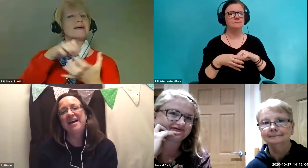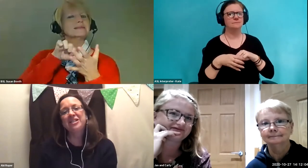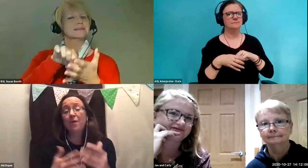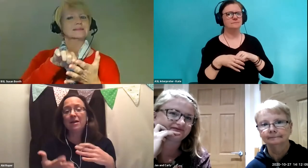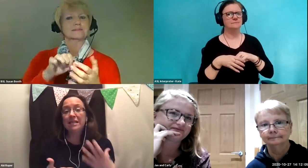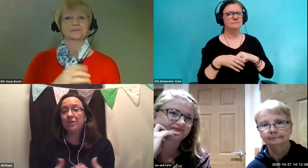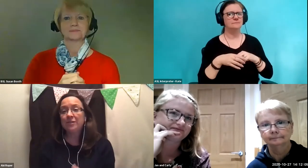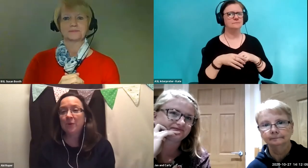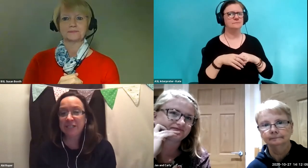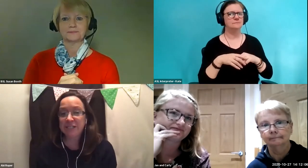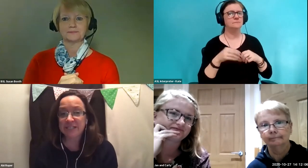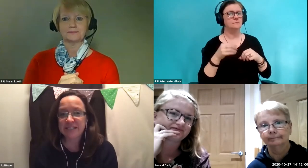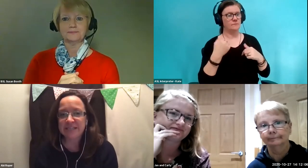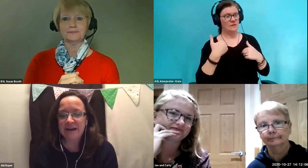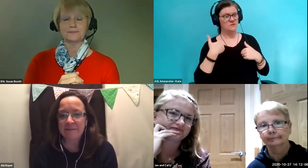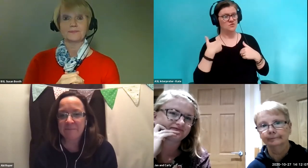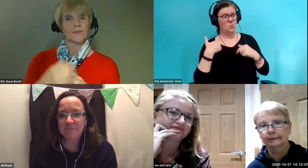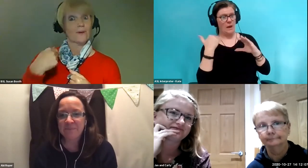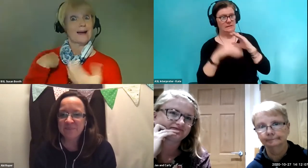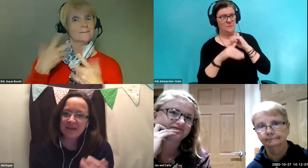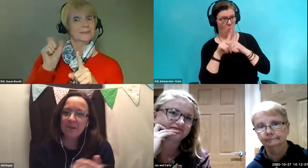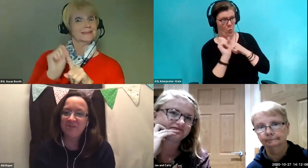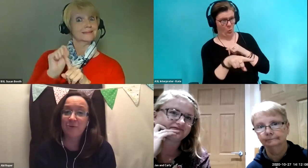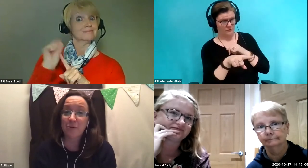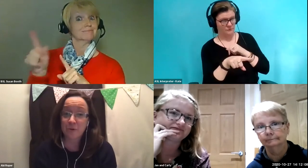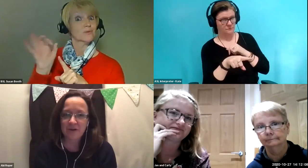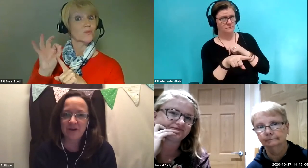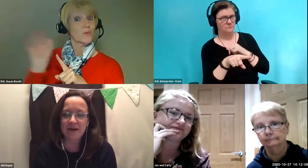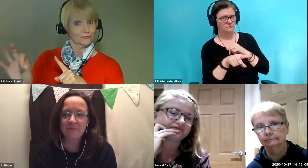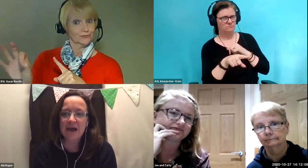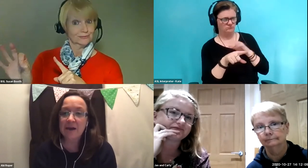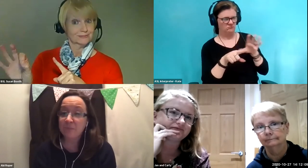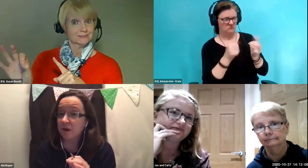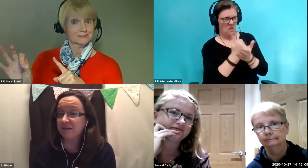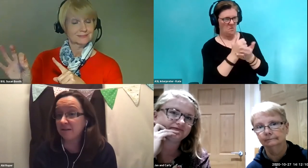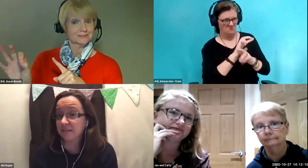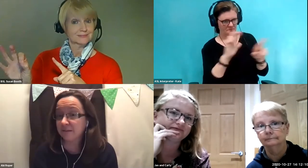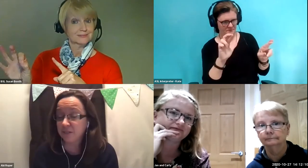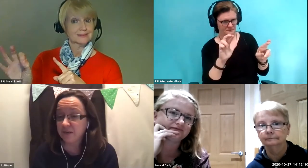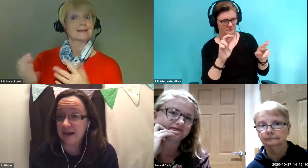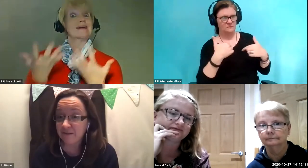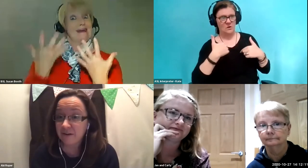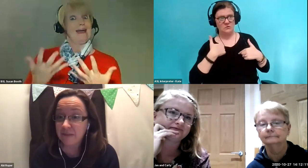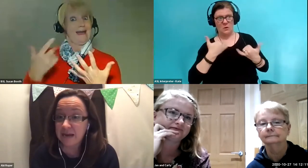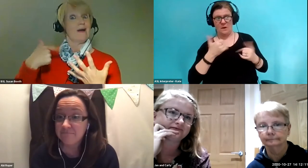so I sent you some questions um before um and i'm going to ask them to you now if I may